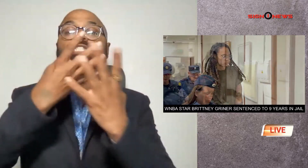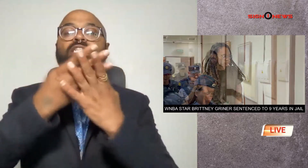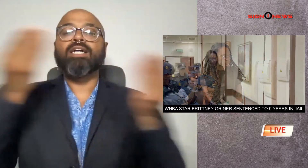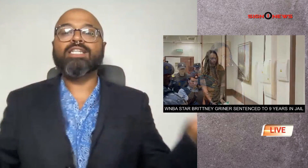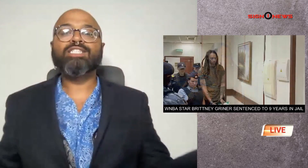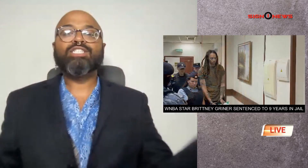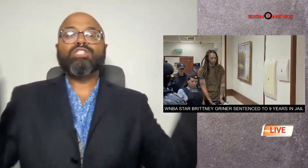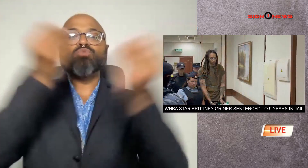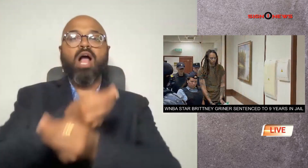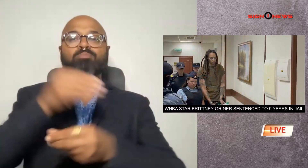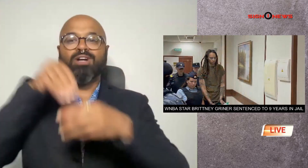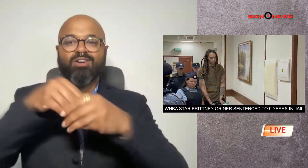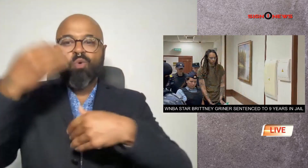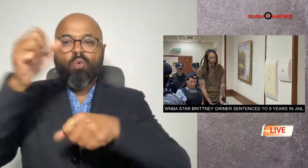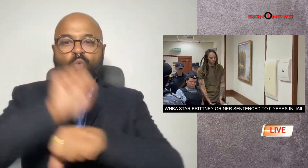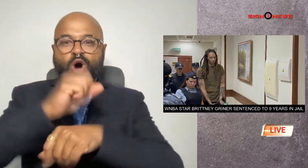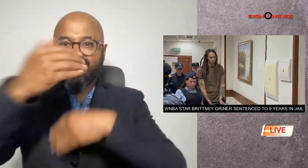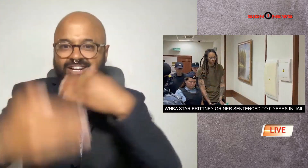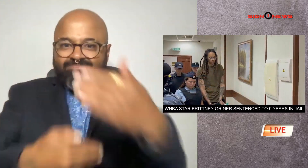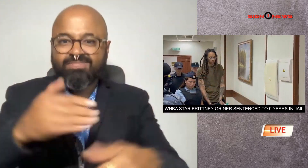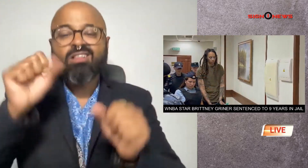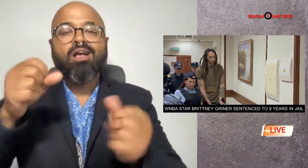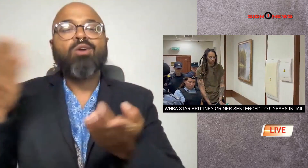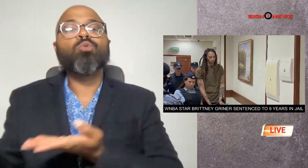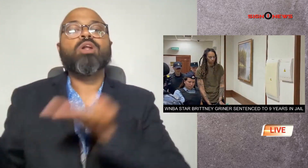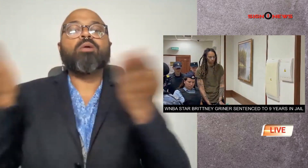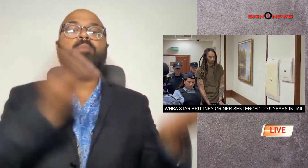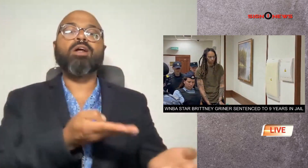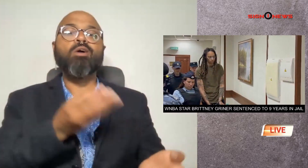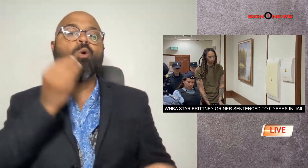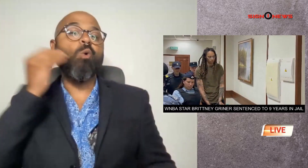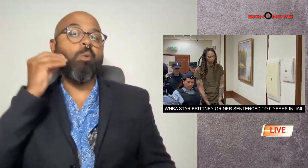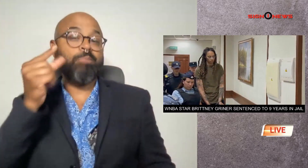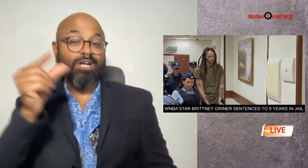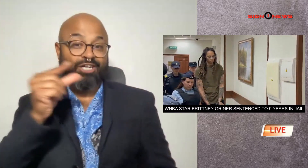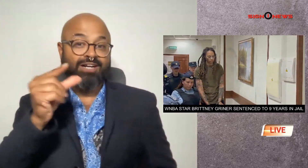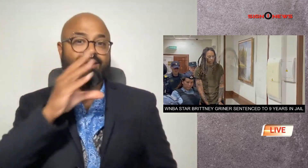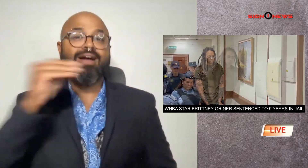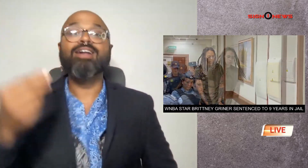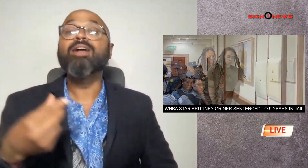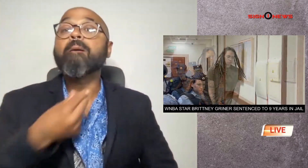the White House possible prisoner swap is in the works that could bring home